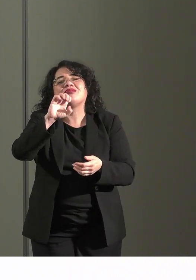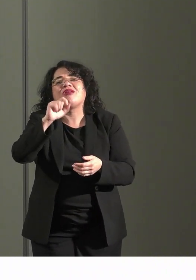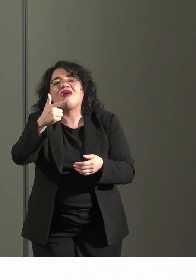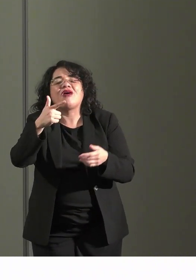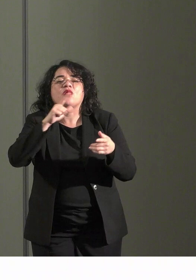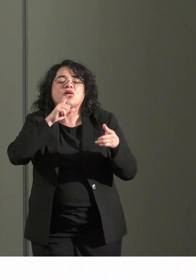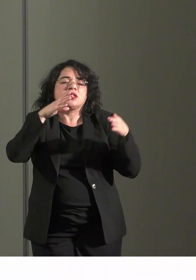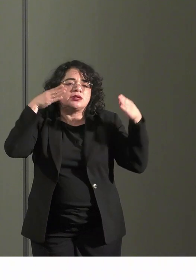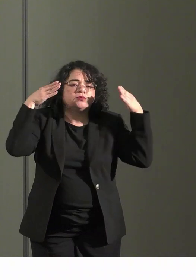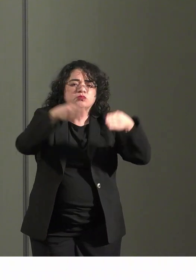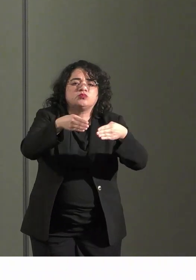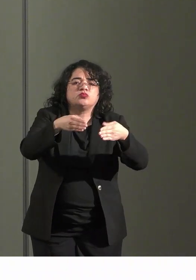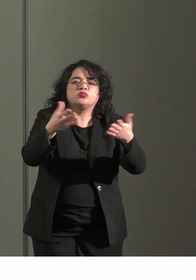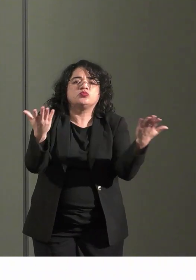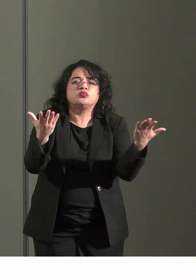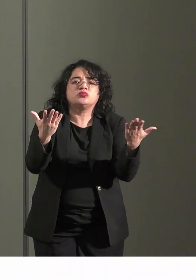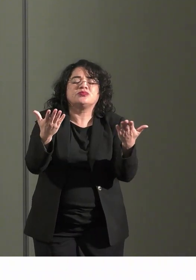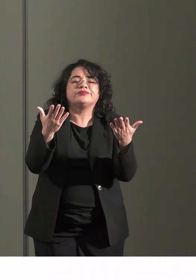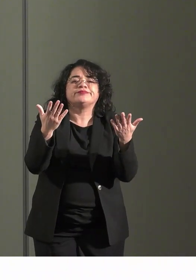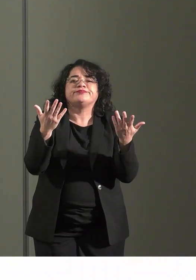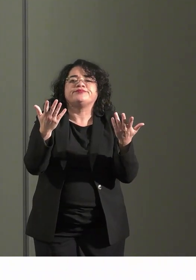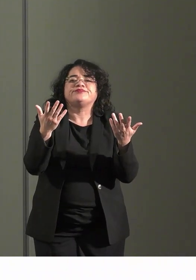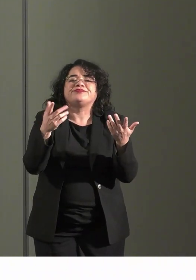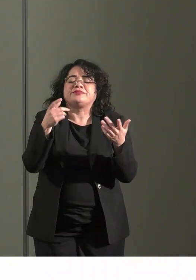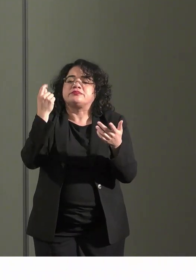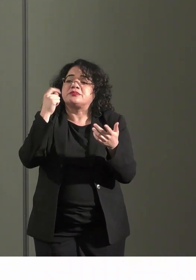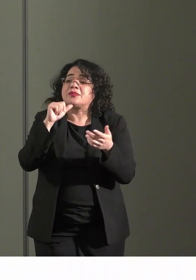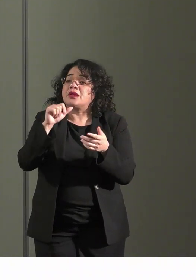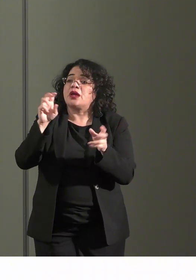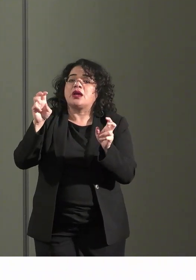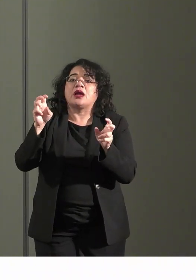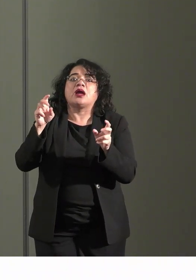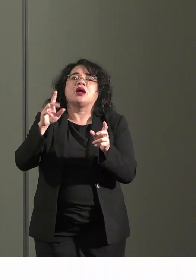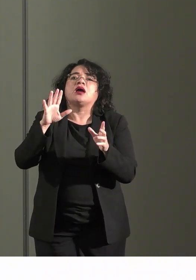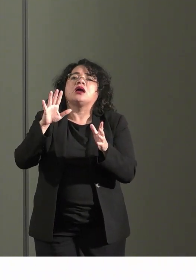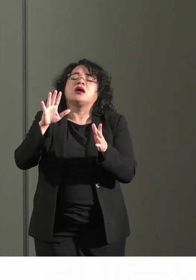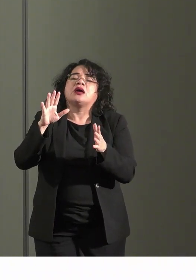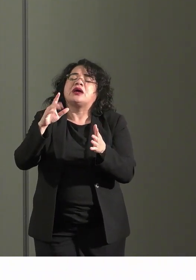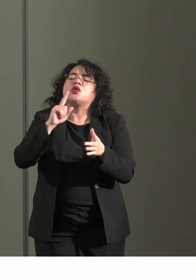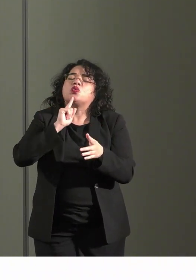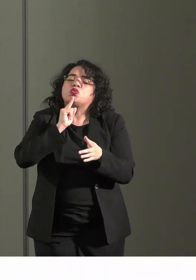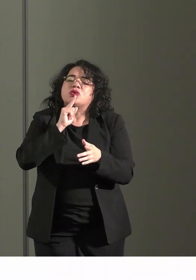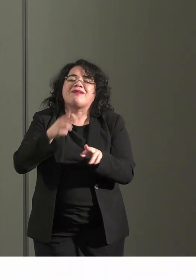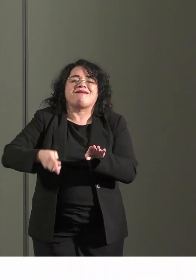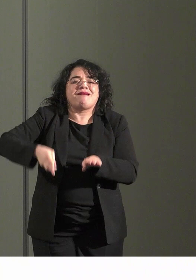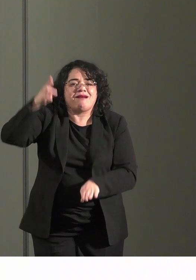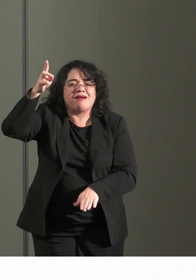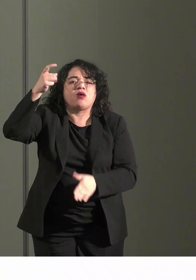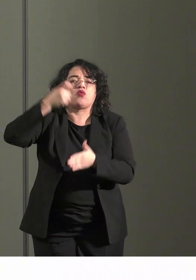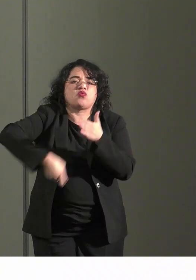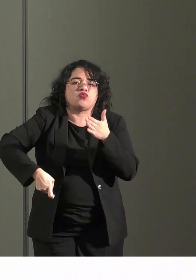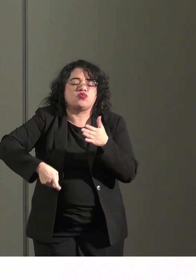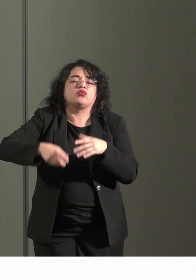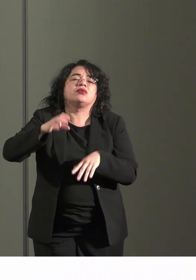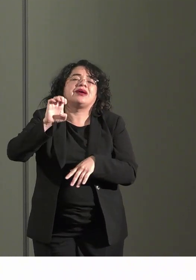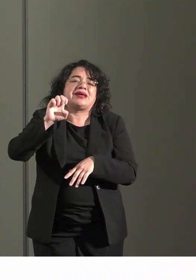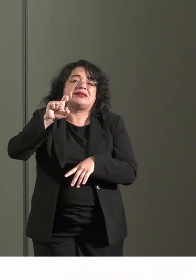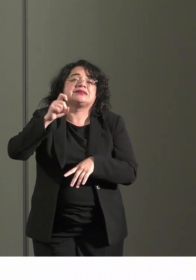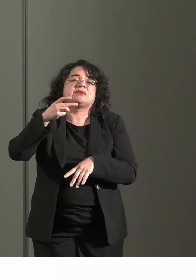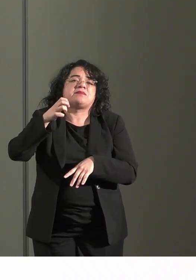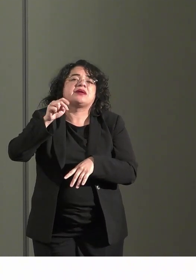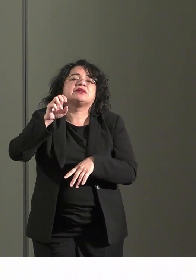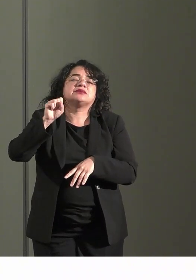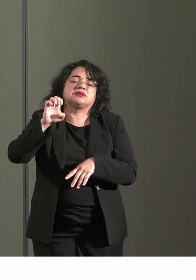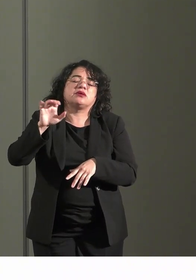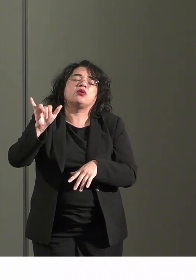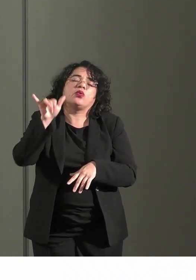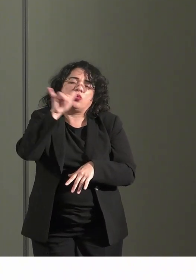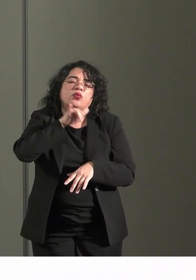not simply not economical it is a significant expense. Sort of almost the not even viable as